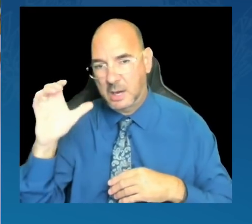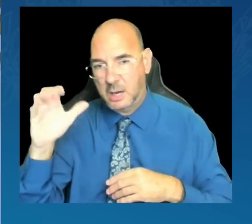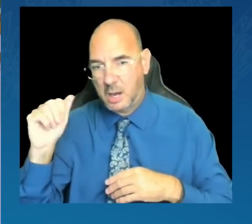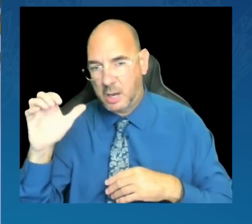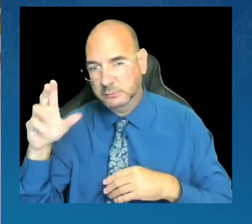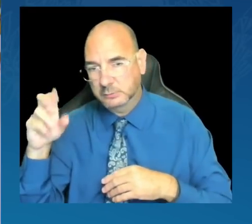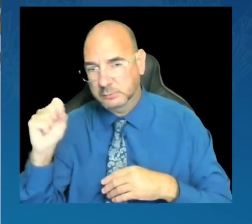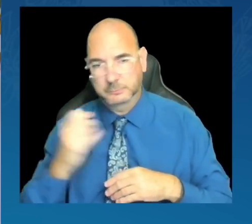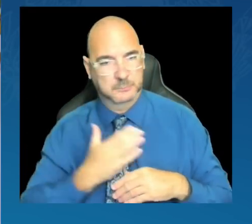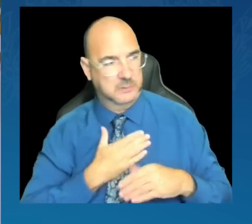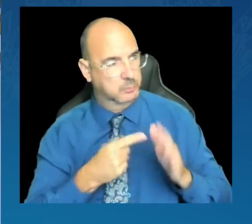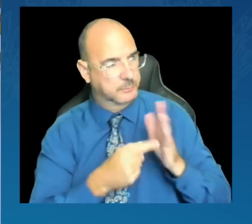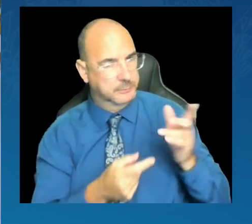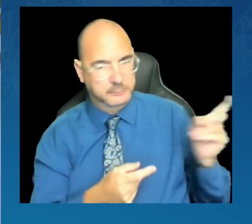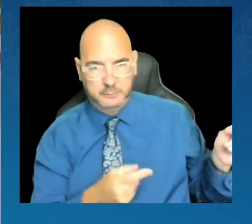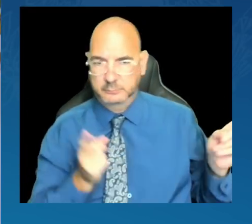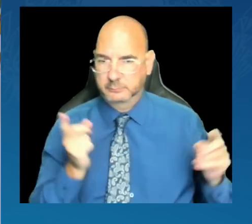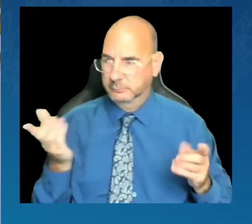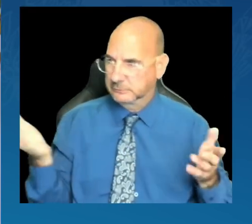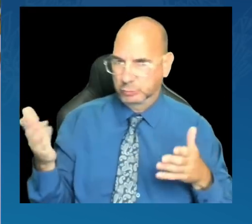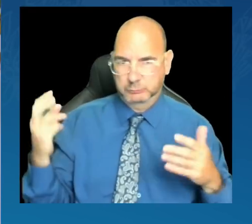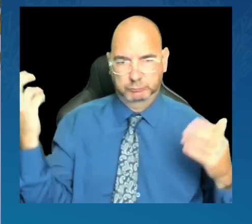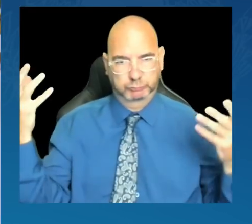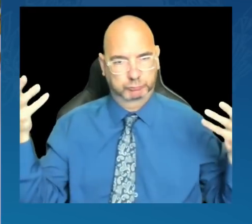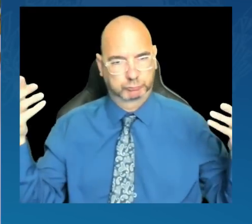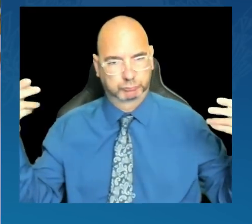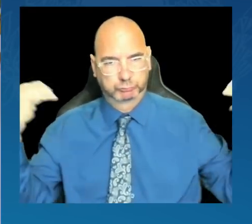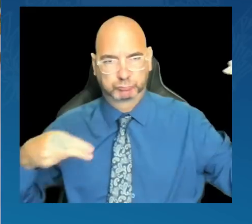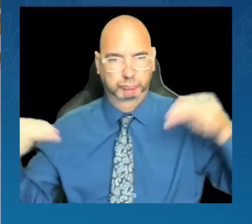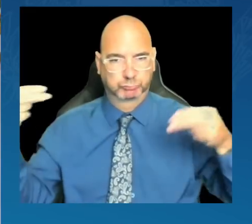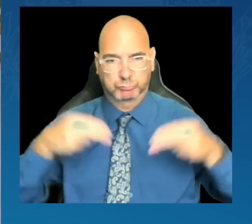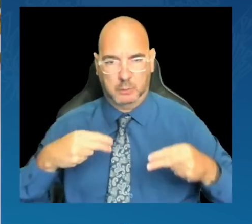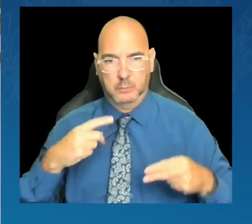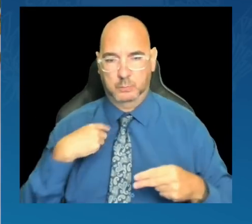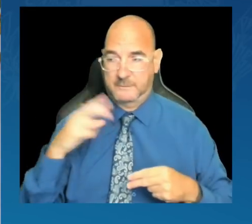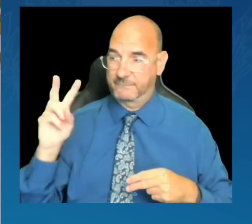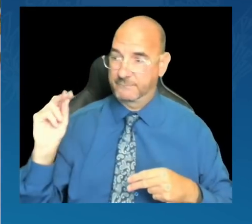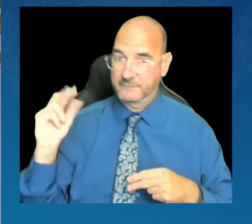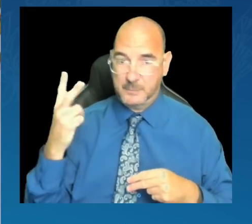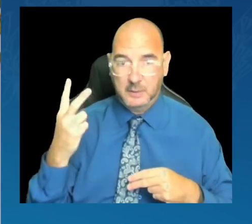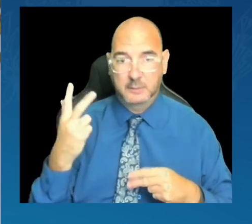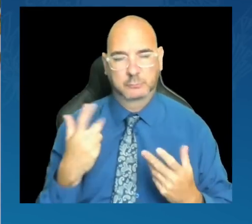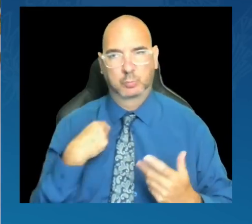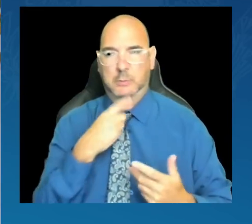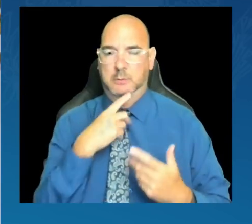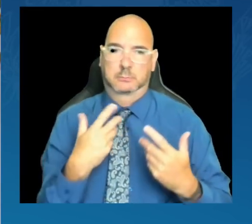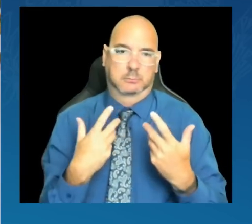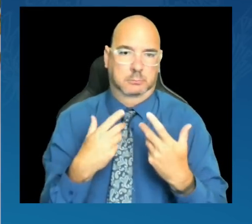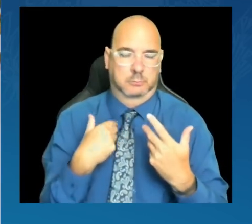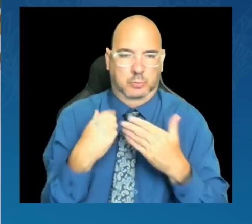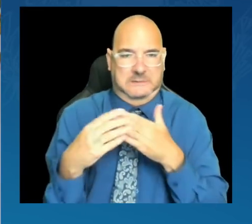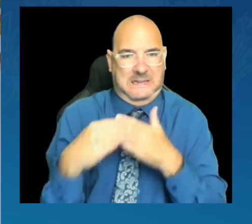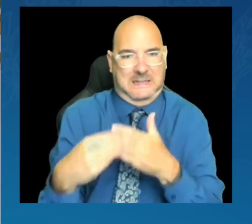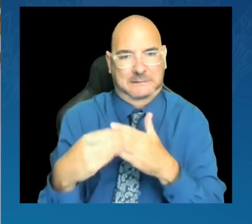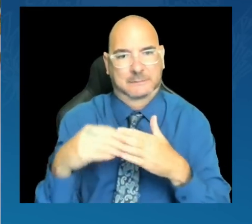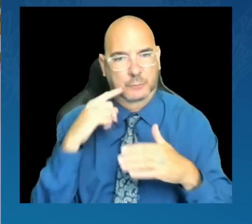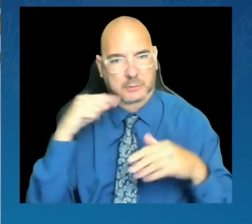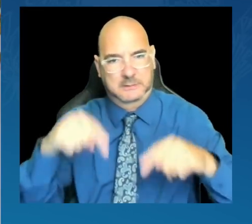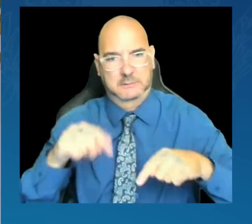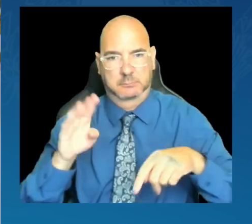who has shown tremendous leadership that is the mark of a true leader to take time out of her very busy schedule to come to the great Hoosier State